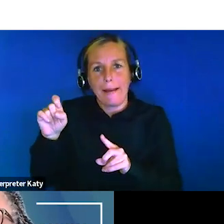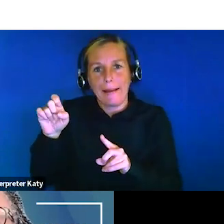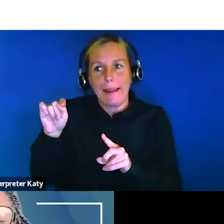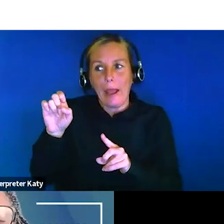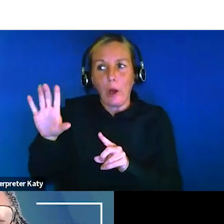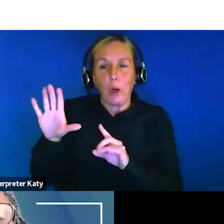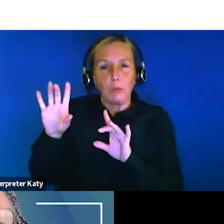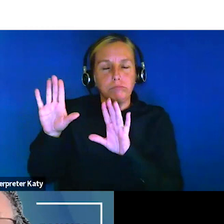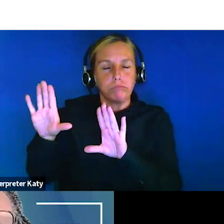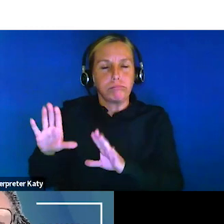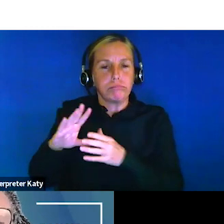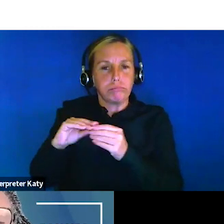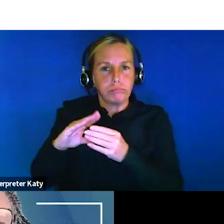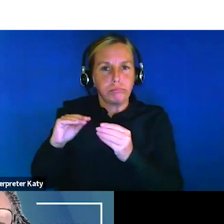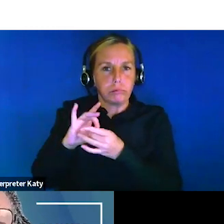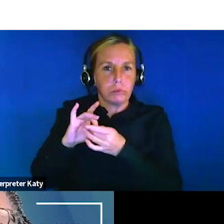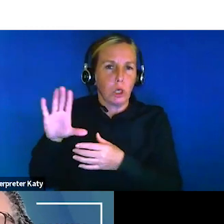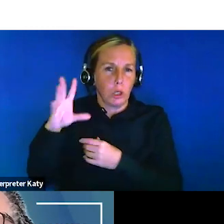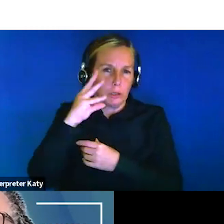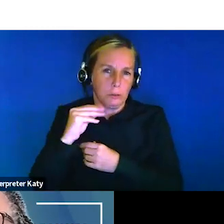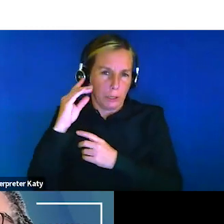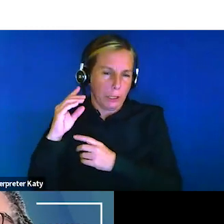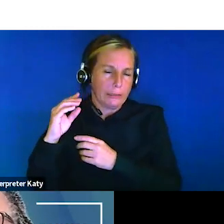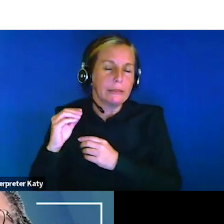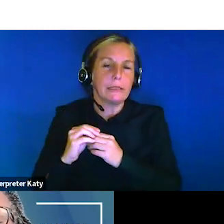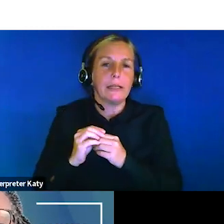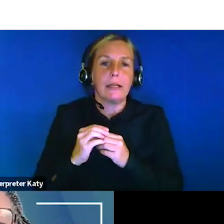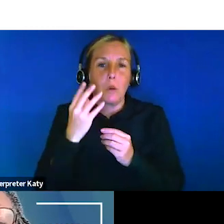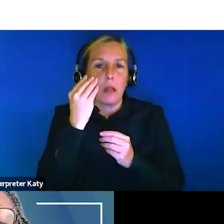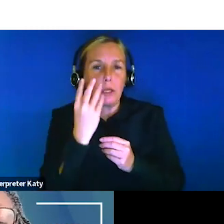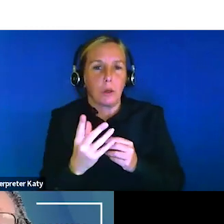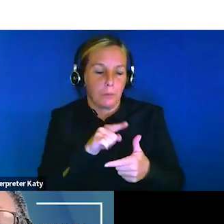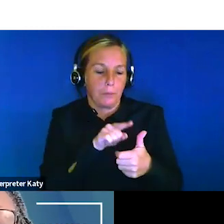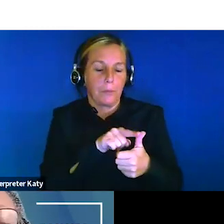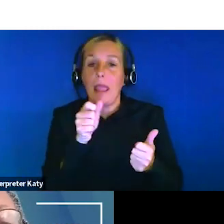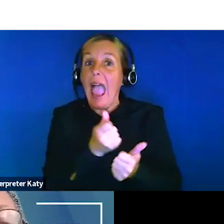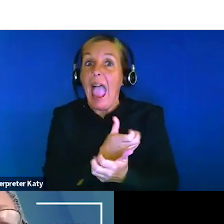The first is anything is possible. The second is yes, you can.